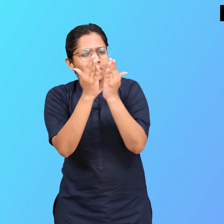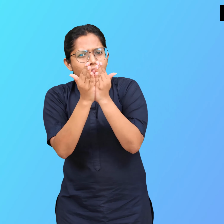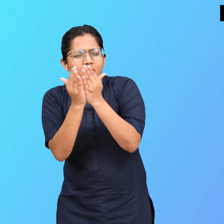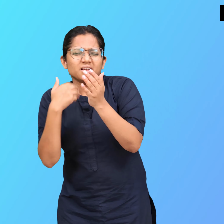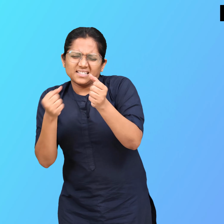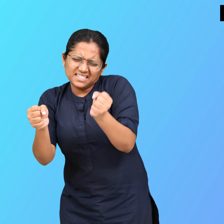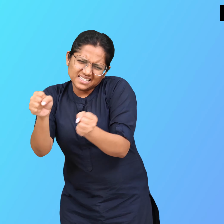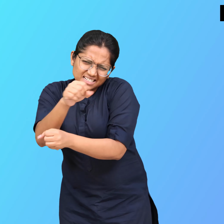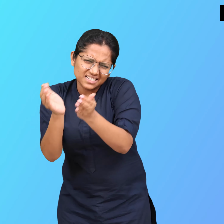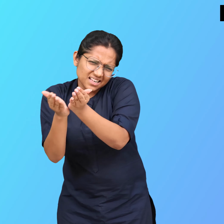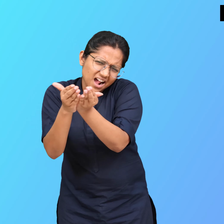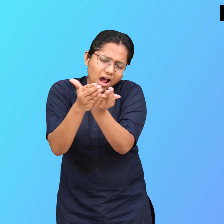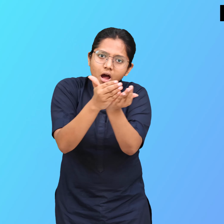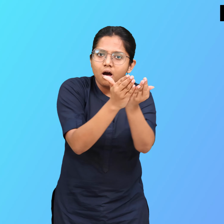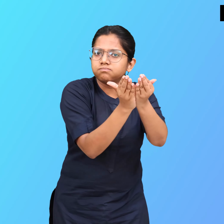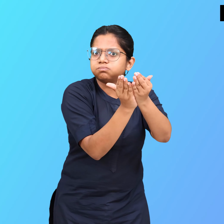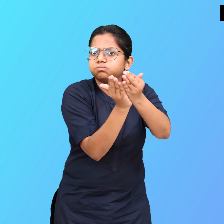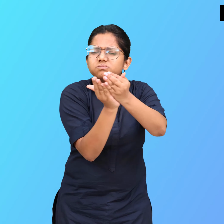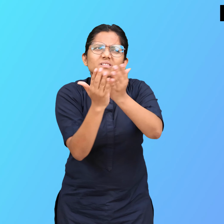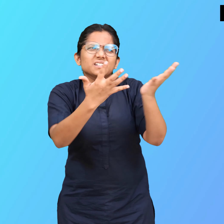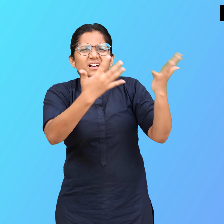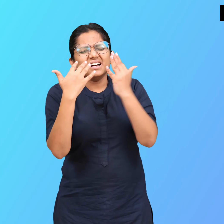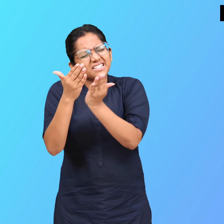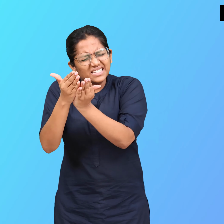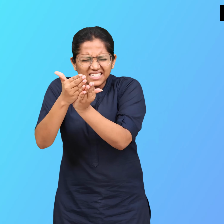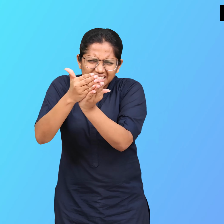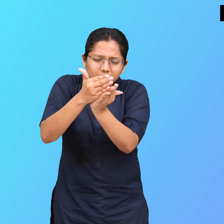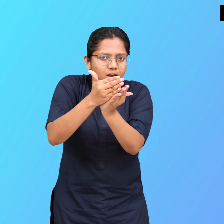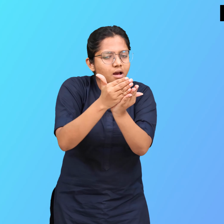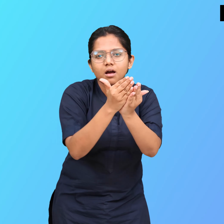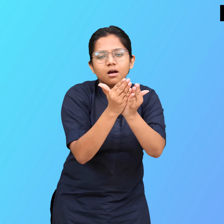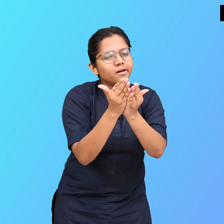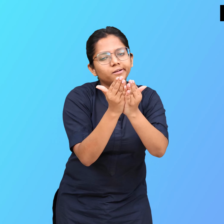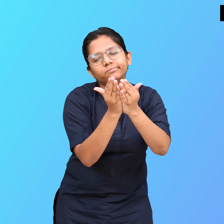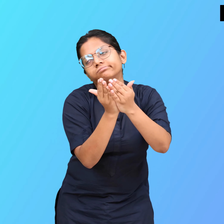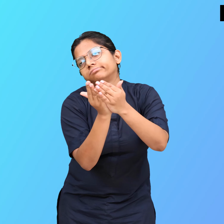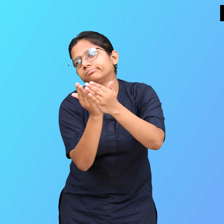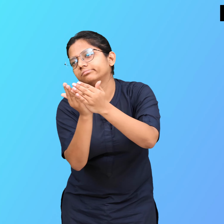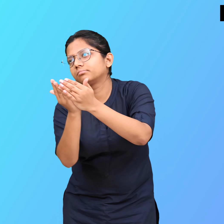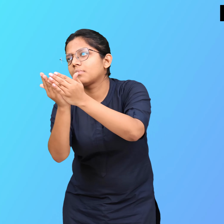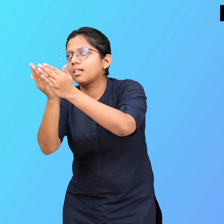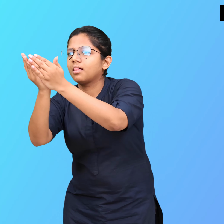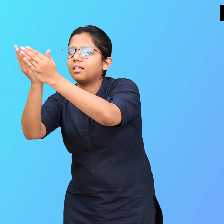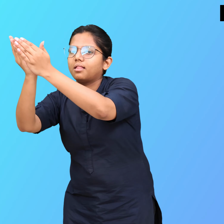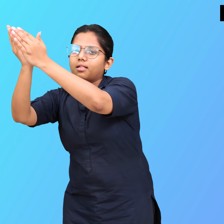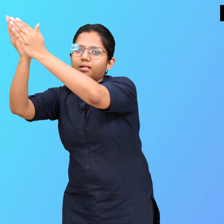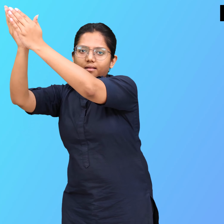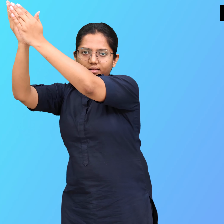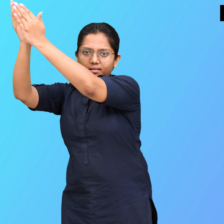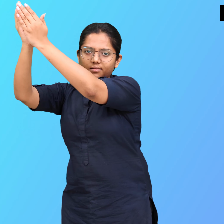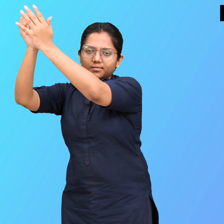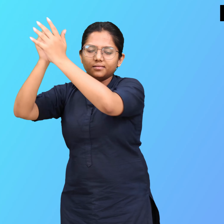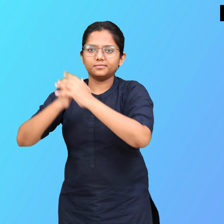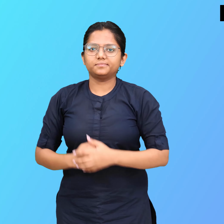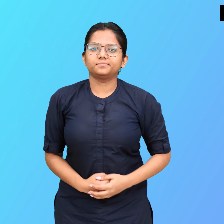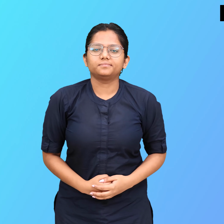This wind took the ship and carried it away. The ship could not sail against the wind, so we stopped trying and let the wind blow us.